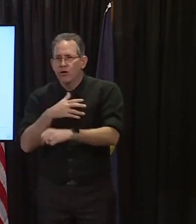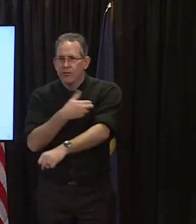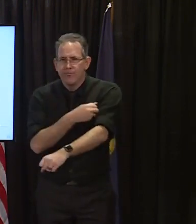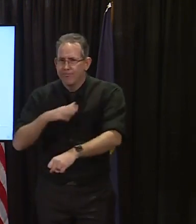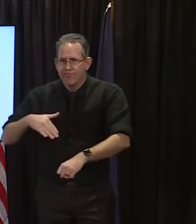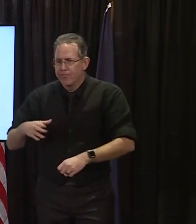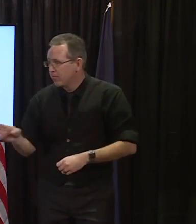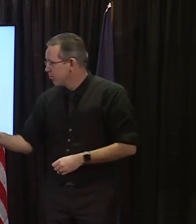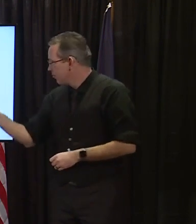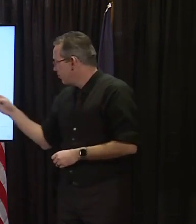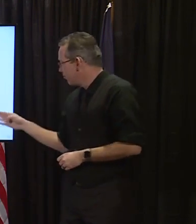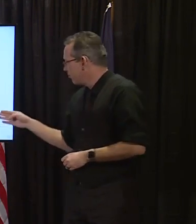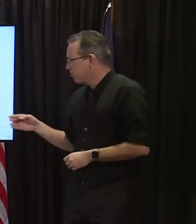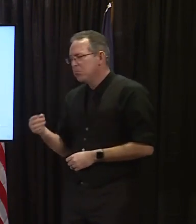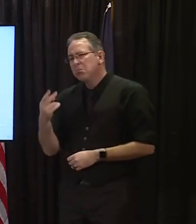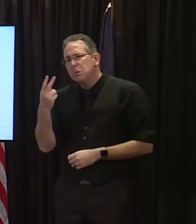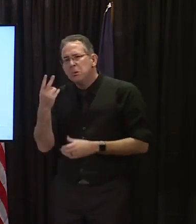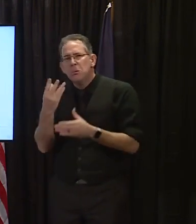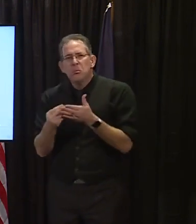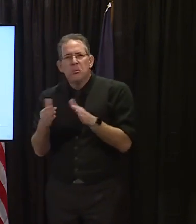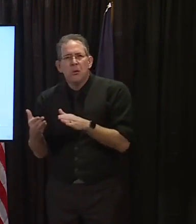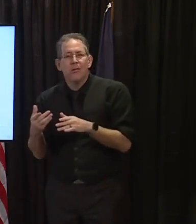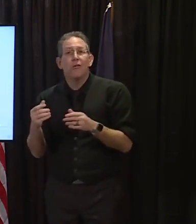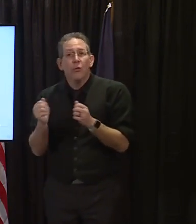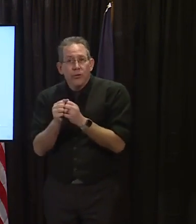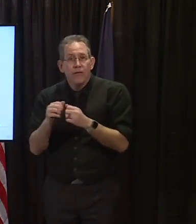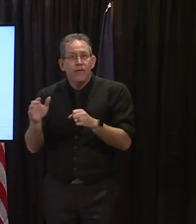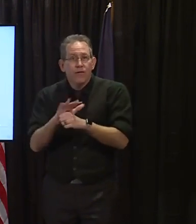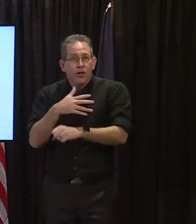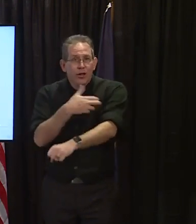COVID-19 if you are not fully vaccinated compared to somebody who is